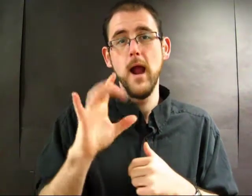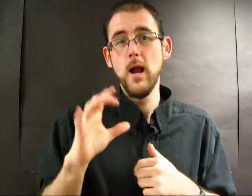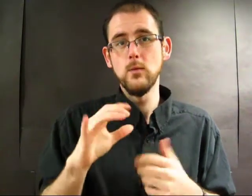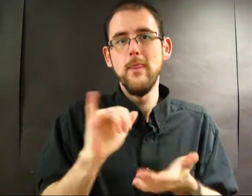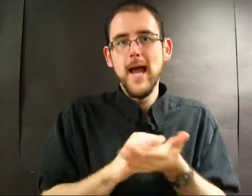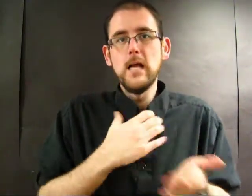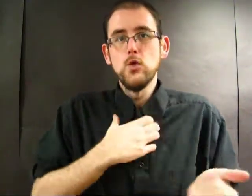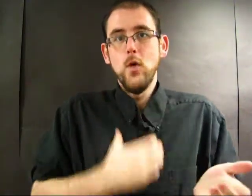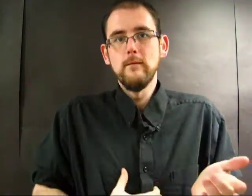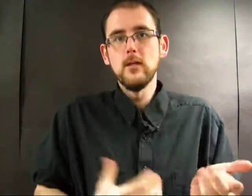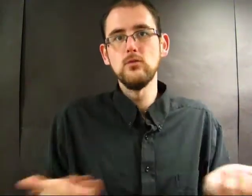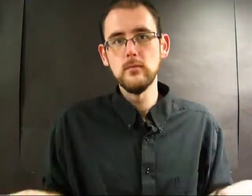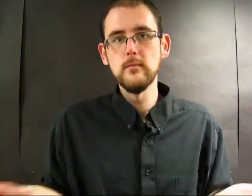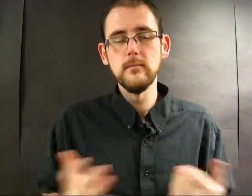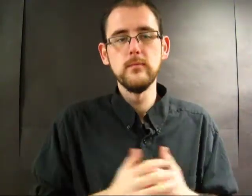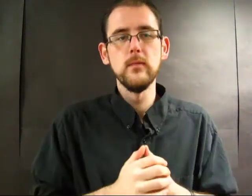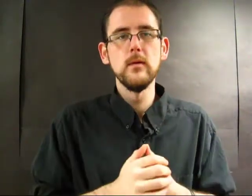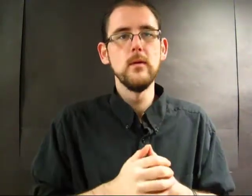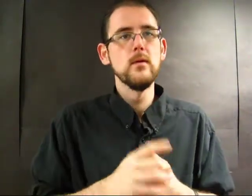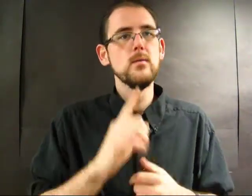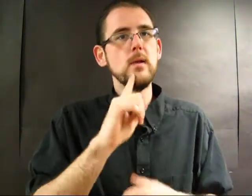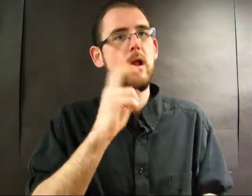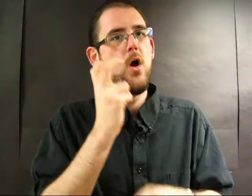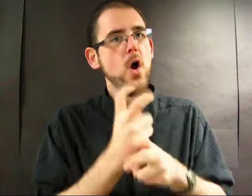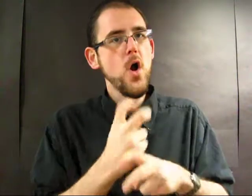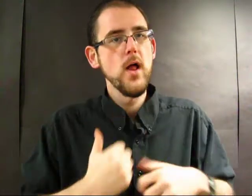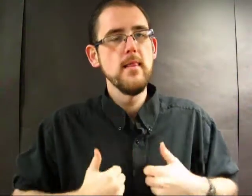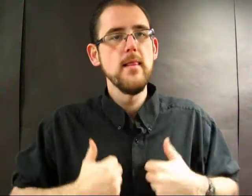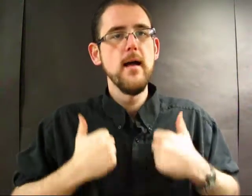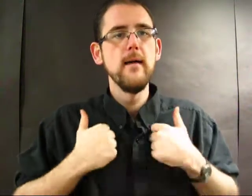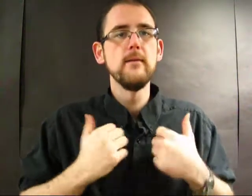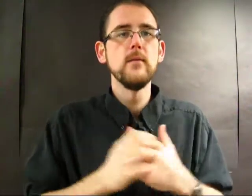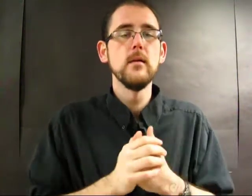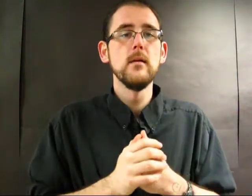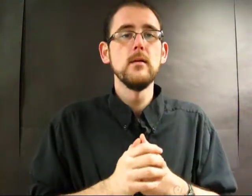That's starvation-level sustenance. So it was a very hard life.